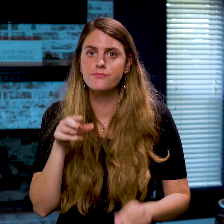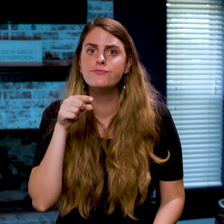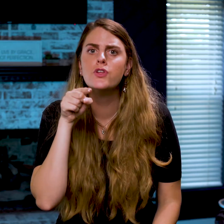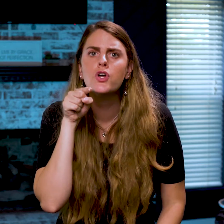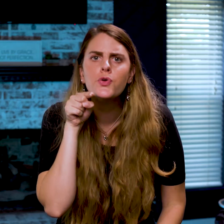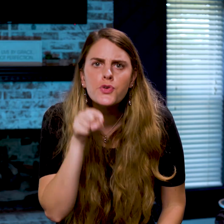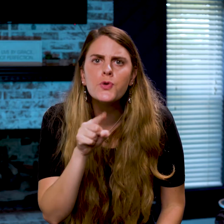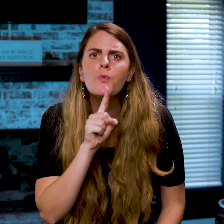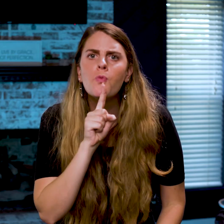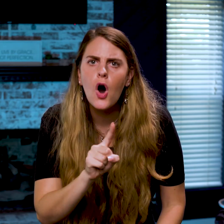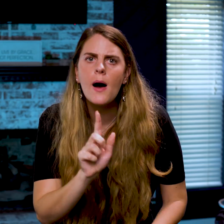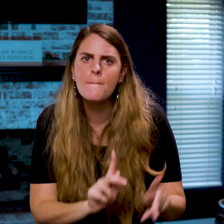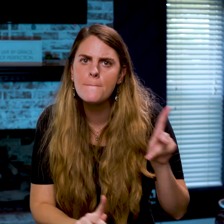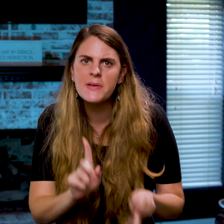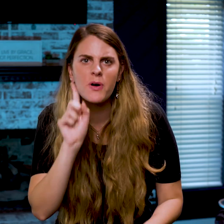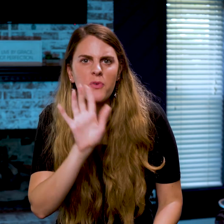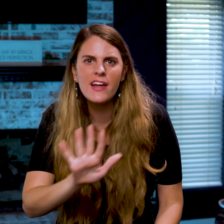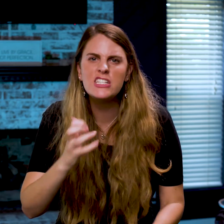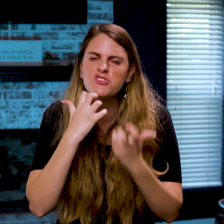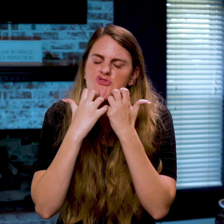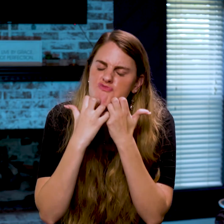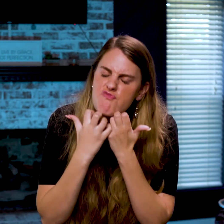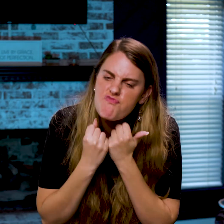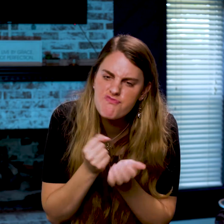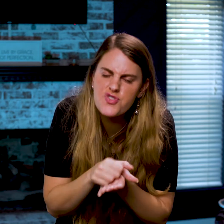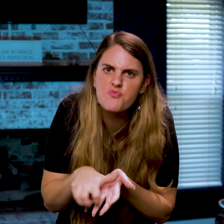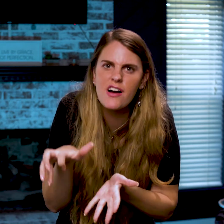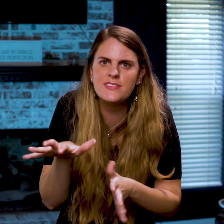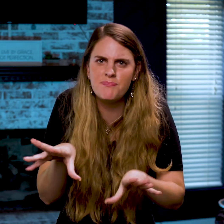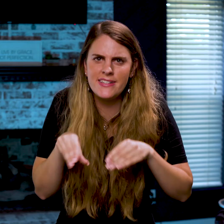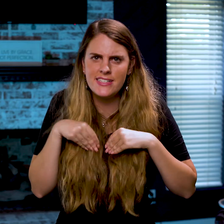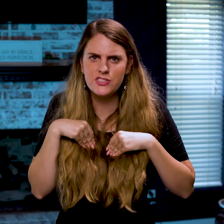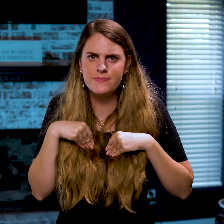“You are a people for his treasured possession...